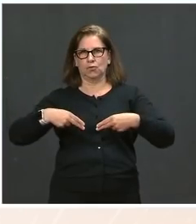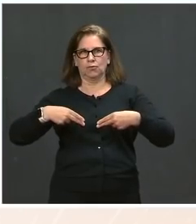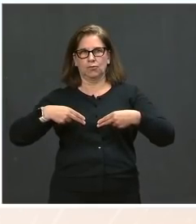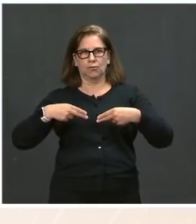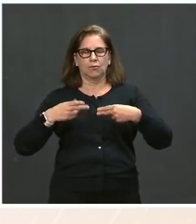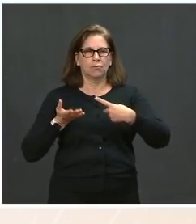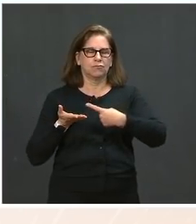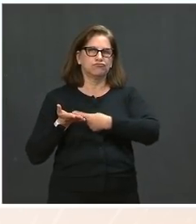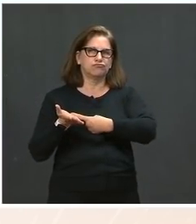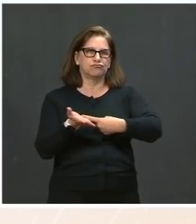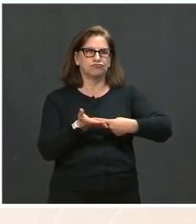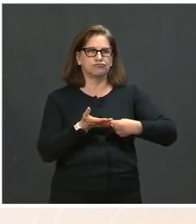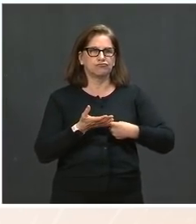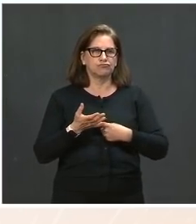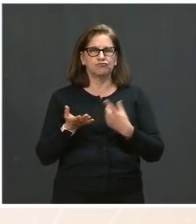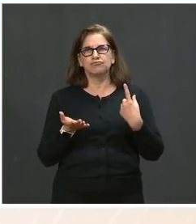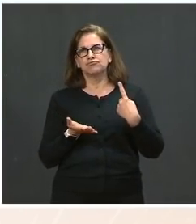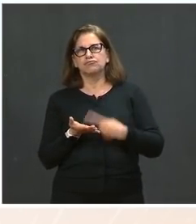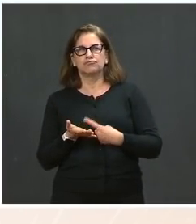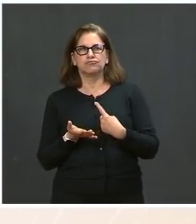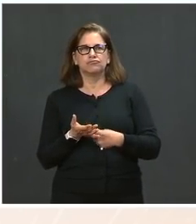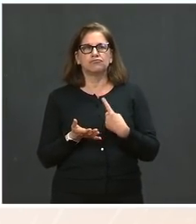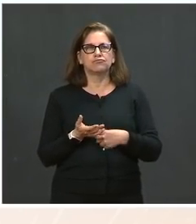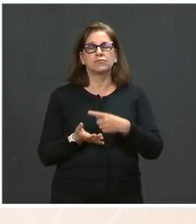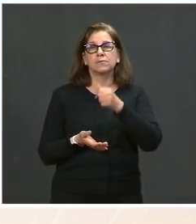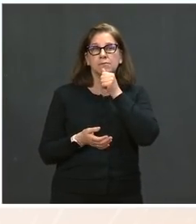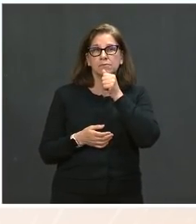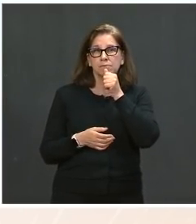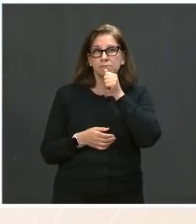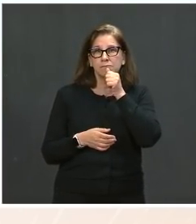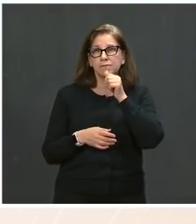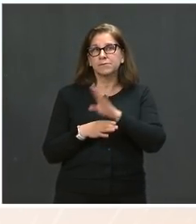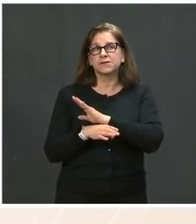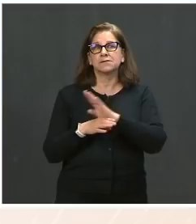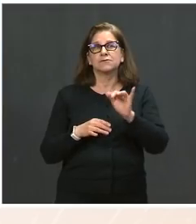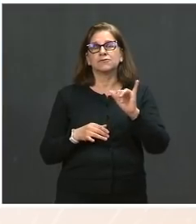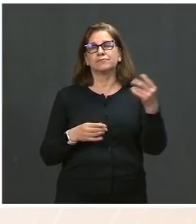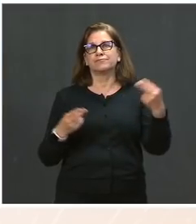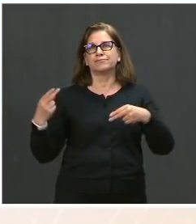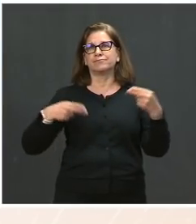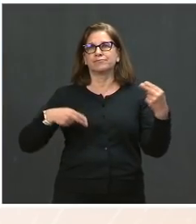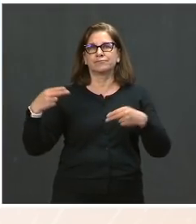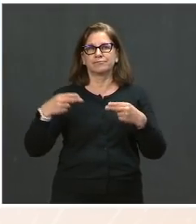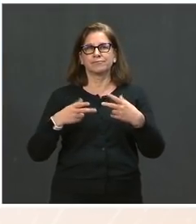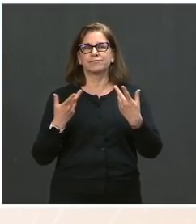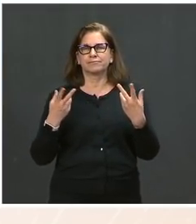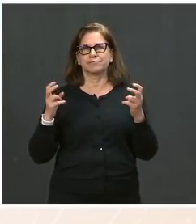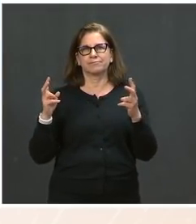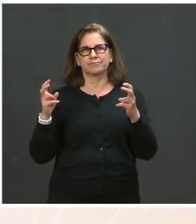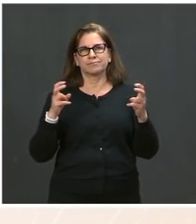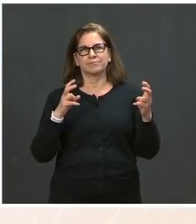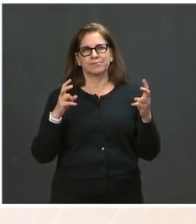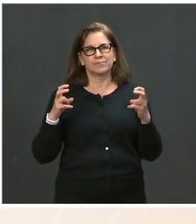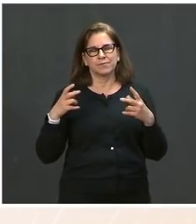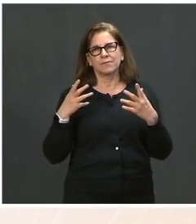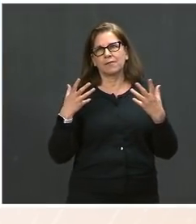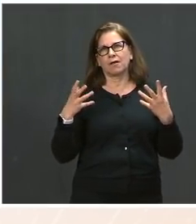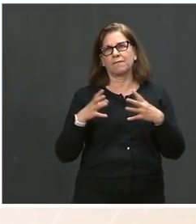get some private-sector input on how to address this issue. So this is something that there is a great deal of focus on at the highest level across government.